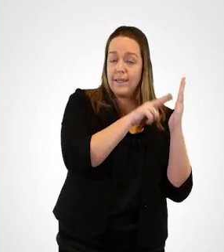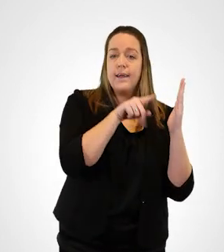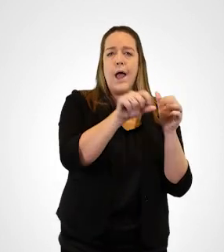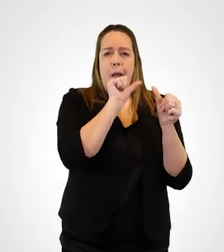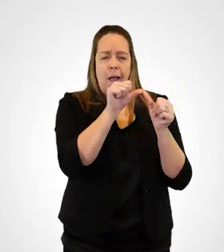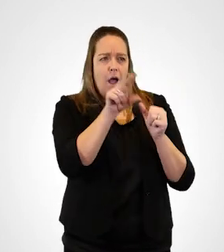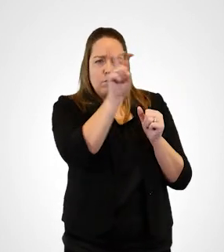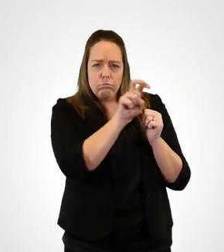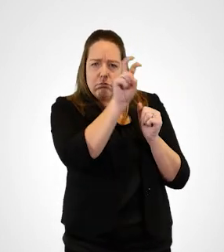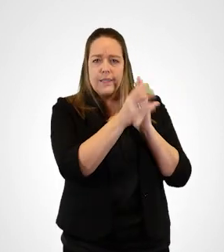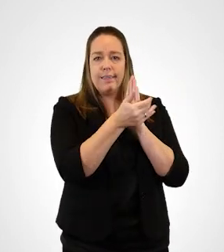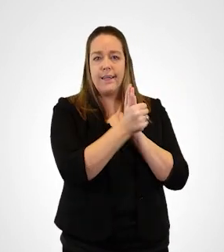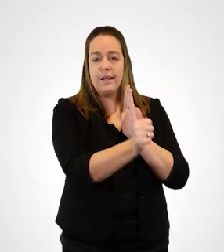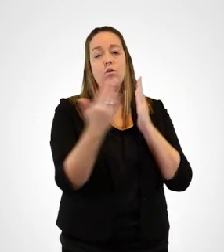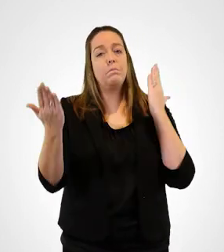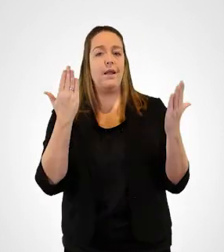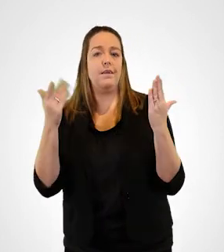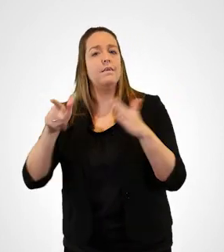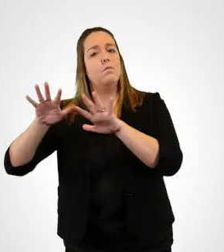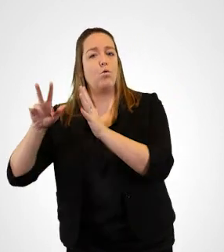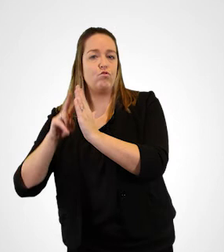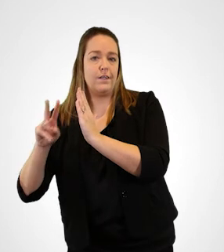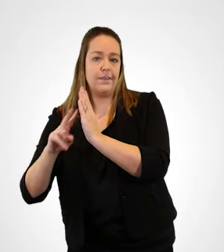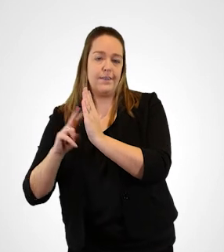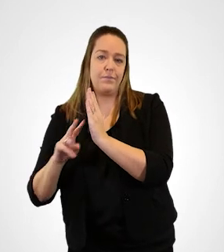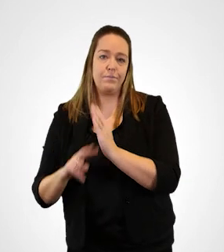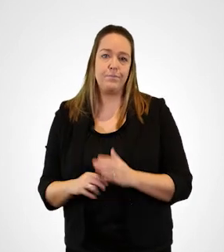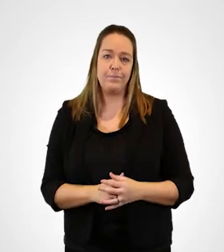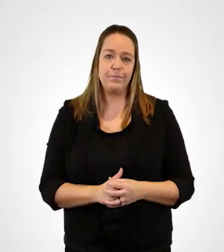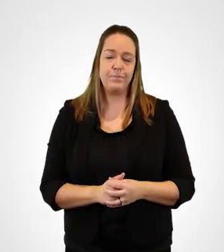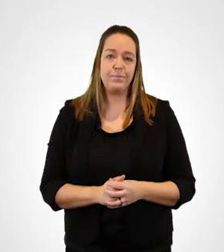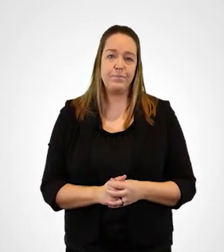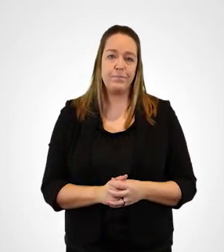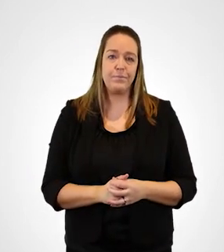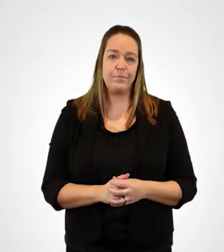had better speechreading skills than the poor readers.